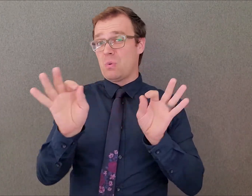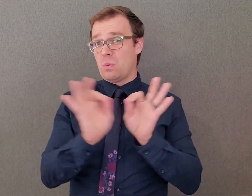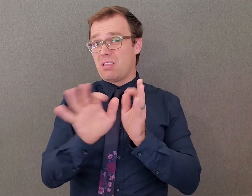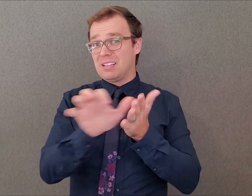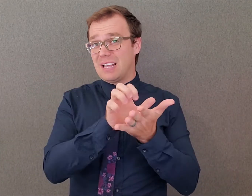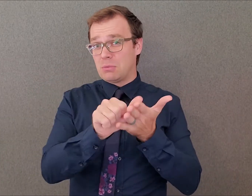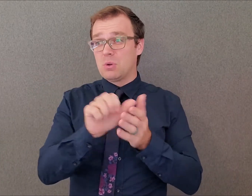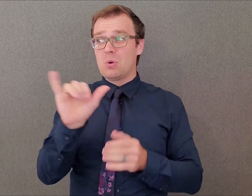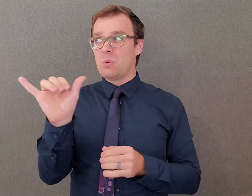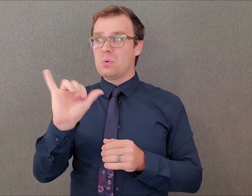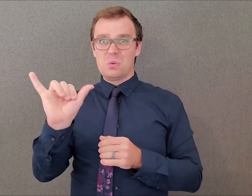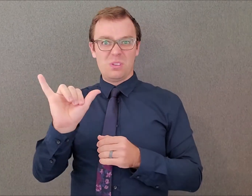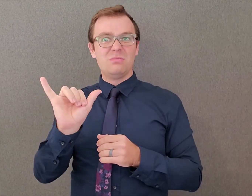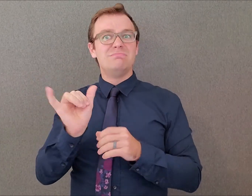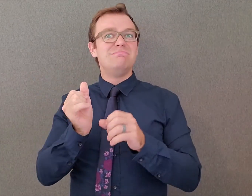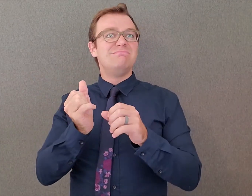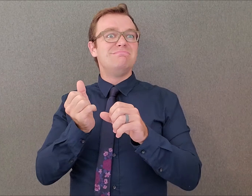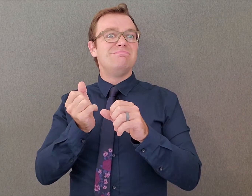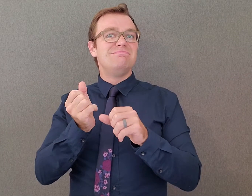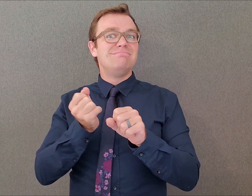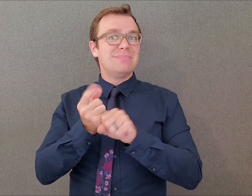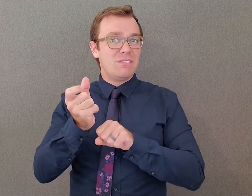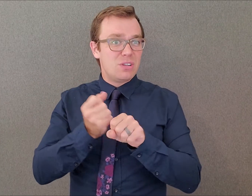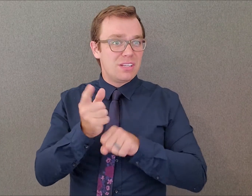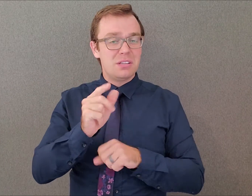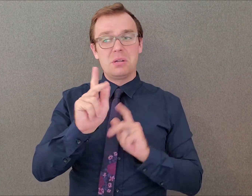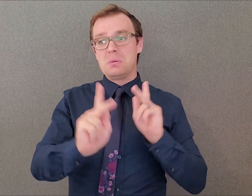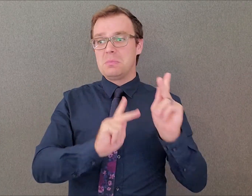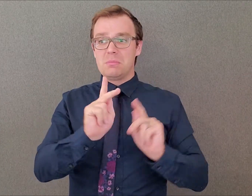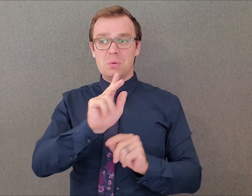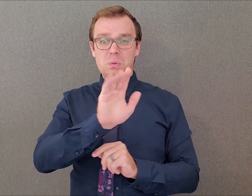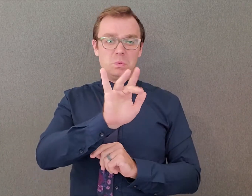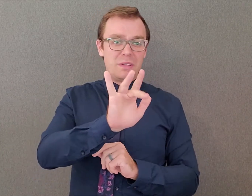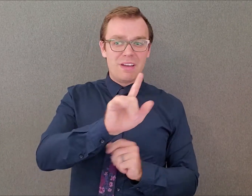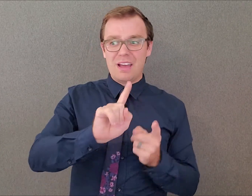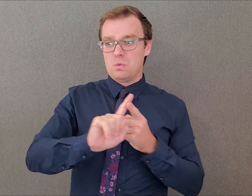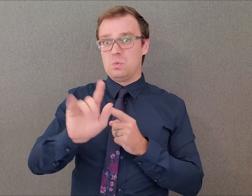and result in 25 to 50 fatalities on average each year.